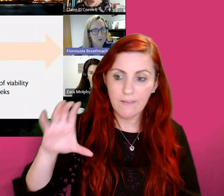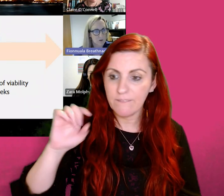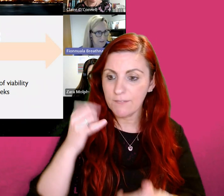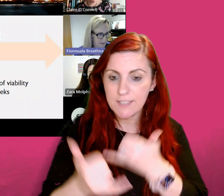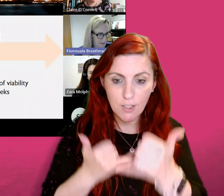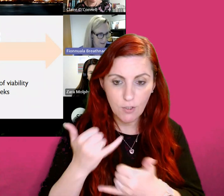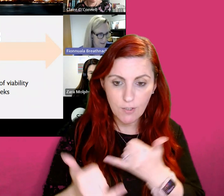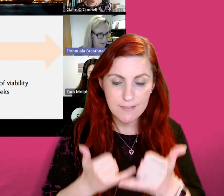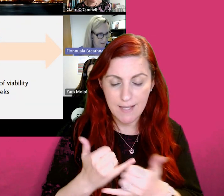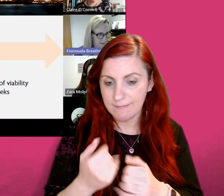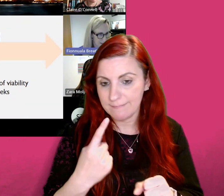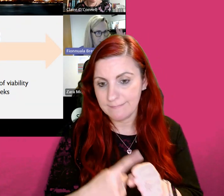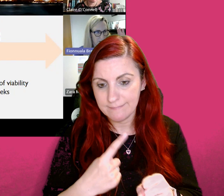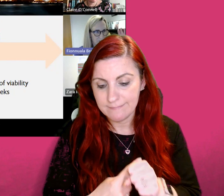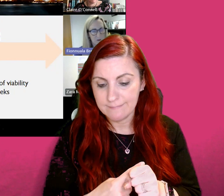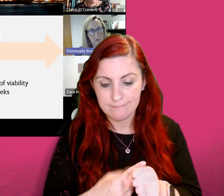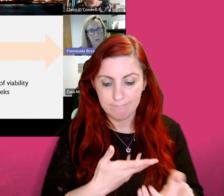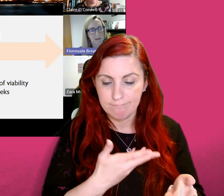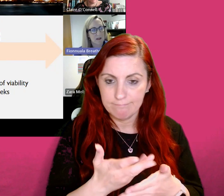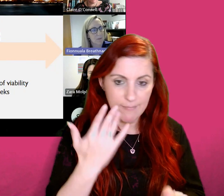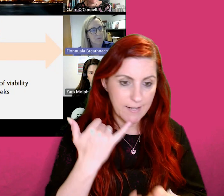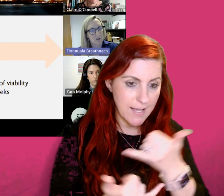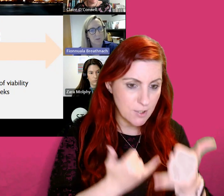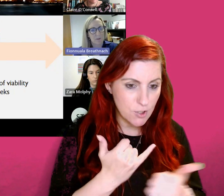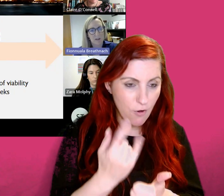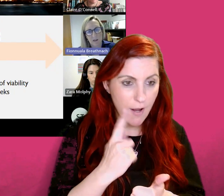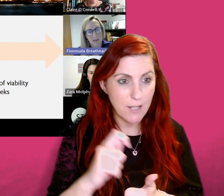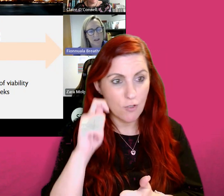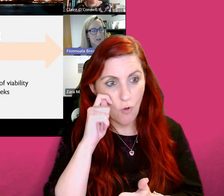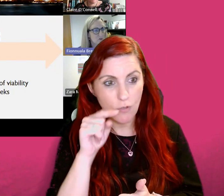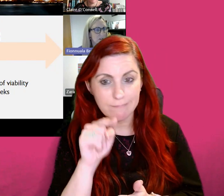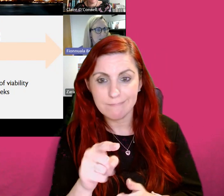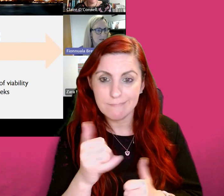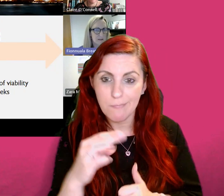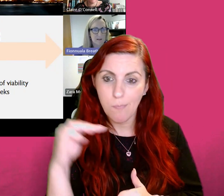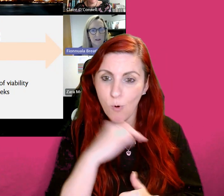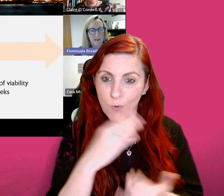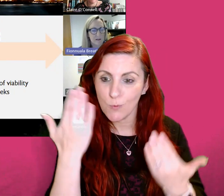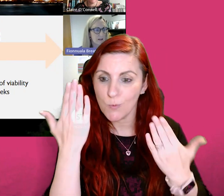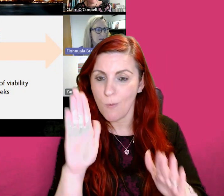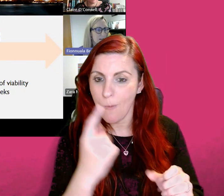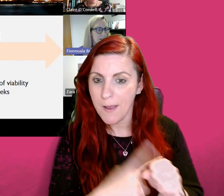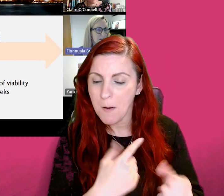gave a talk in Sydney last year and so I thought it was apt to maybe illustrate that as the the